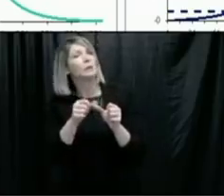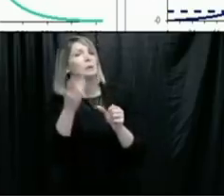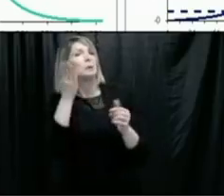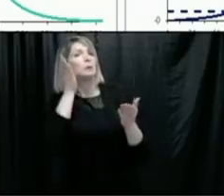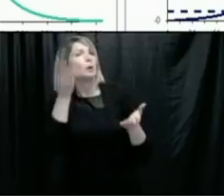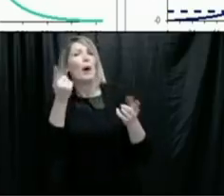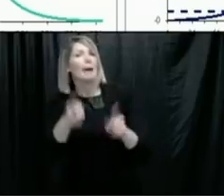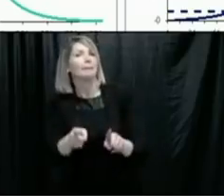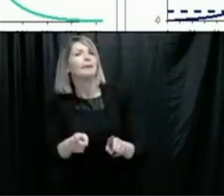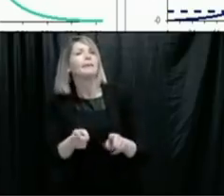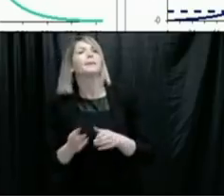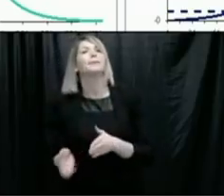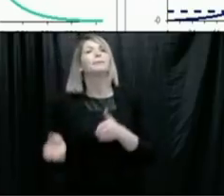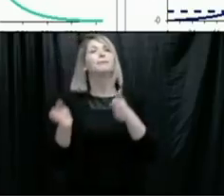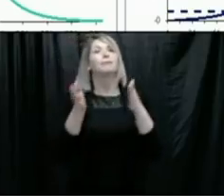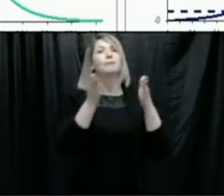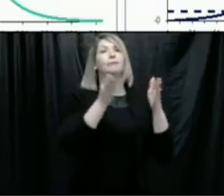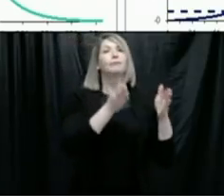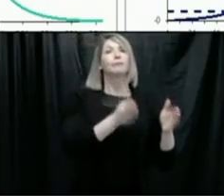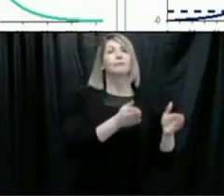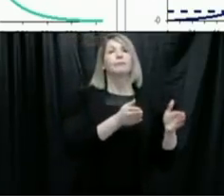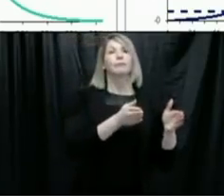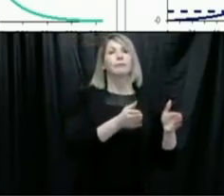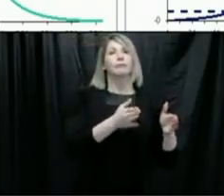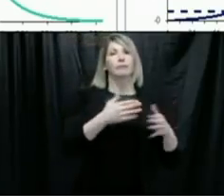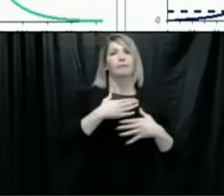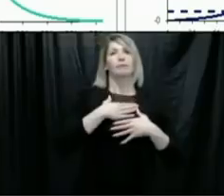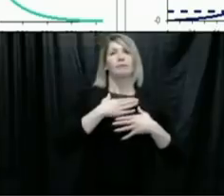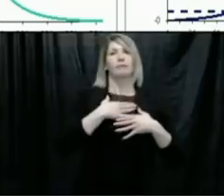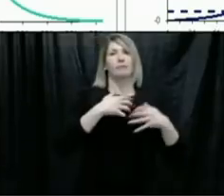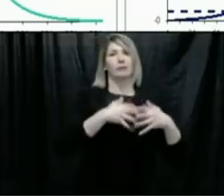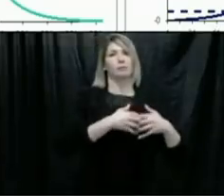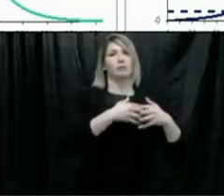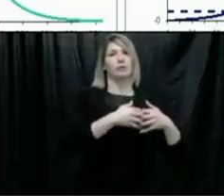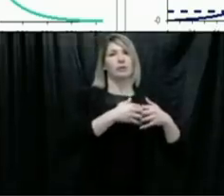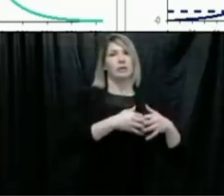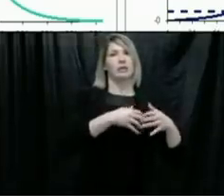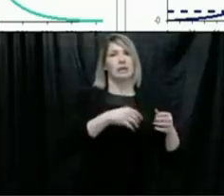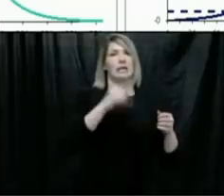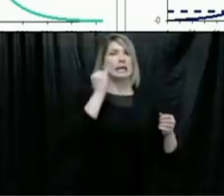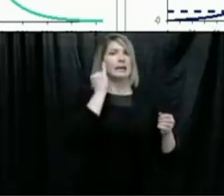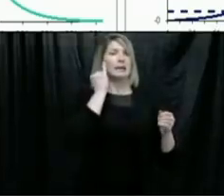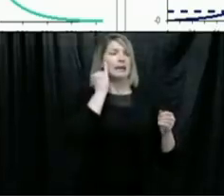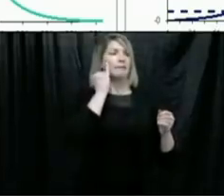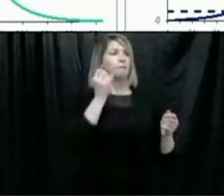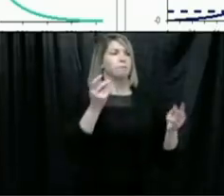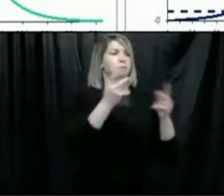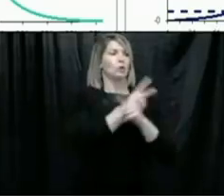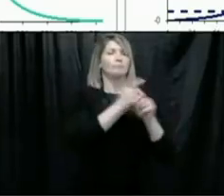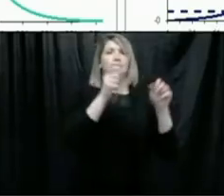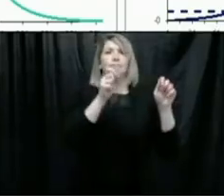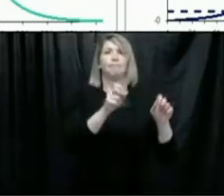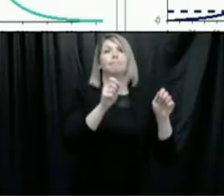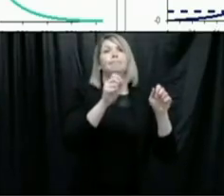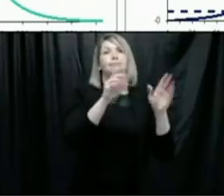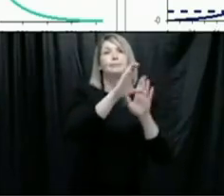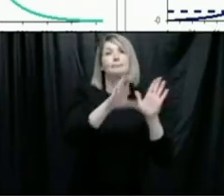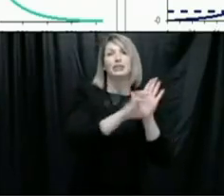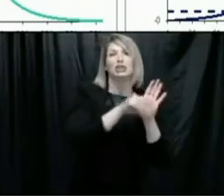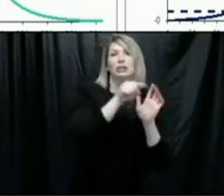NEWFOUNDLANDERS HAVE THE COVID-19 VIRUS, THAT'S JUST CATASTROPHIC, IT BRINGS US SO THAT THE PEAK IS A LITTLE BIT